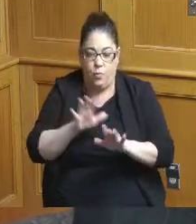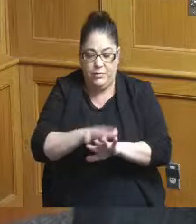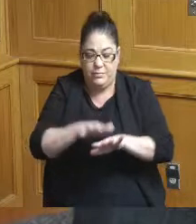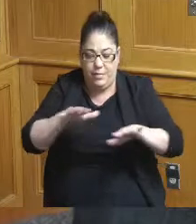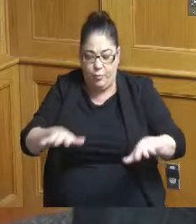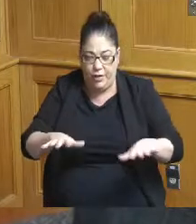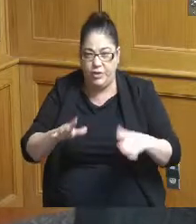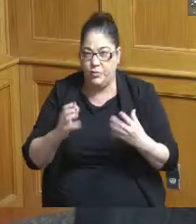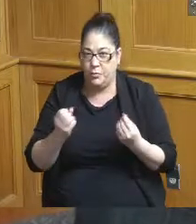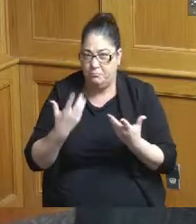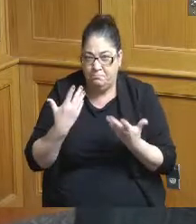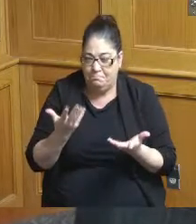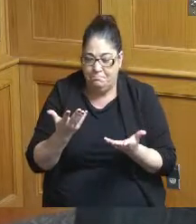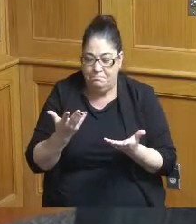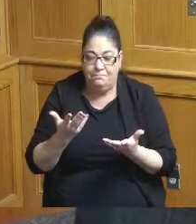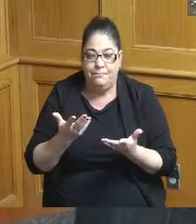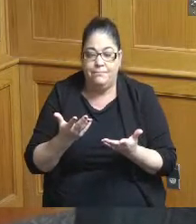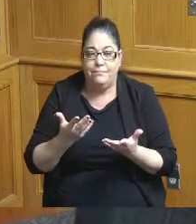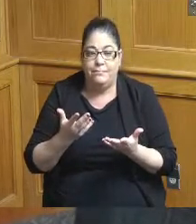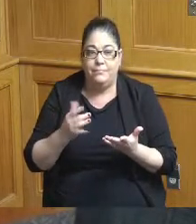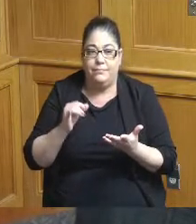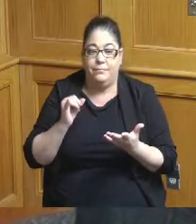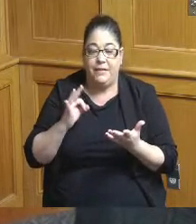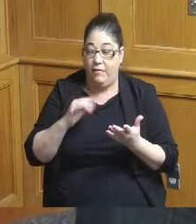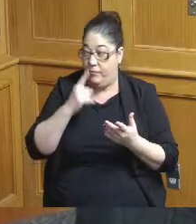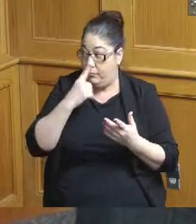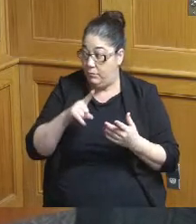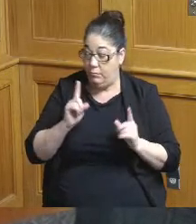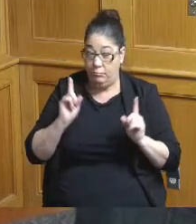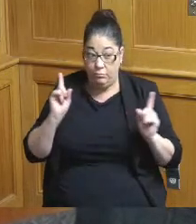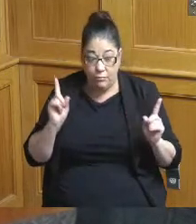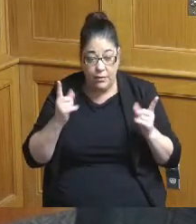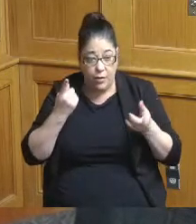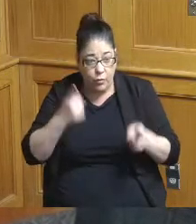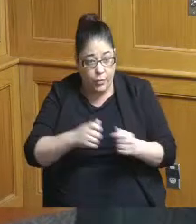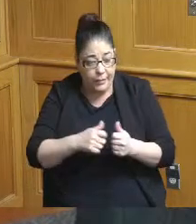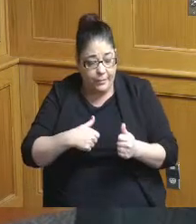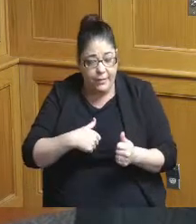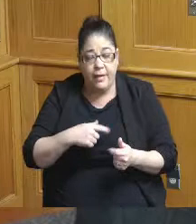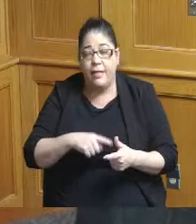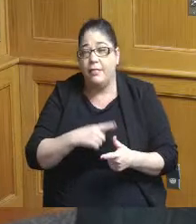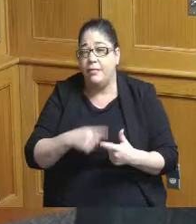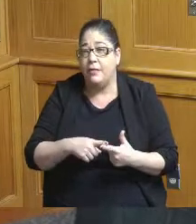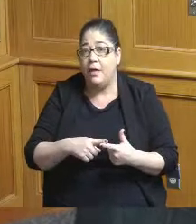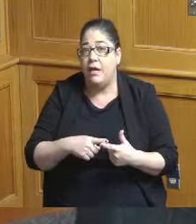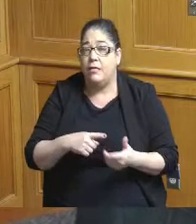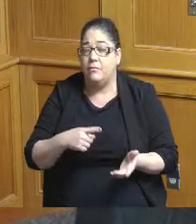so and you know if if my colleagues agree get a little more information as to what the intent is